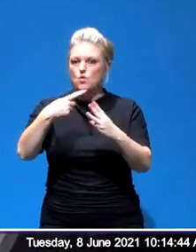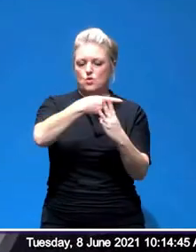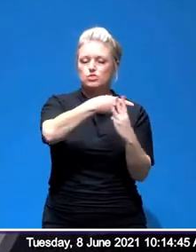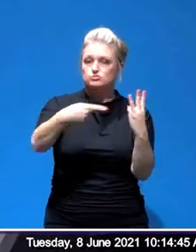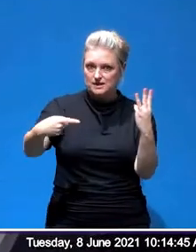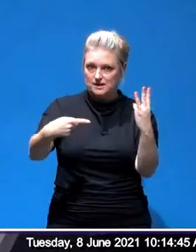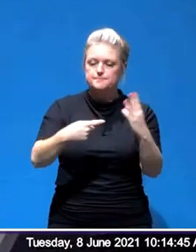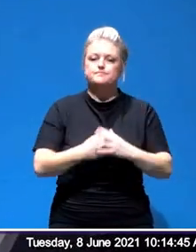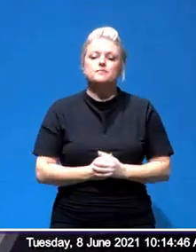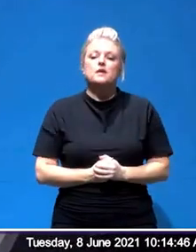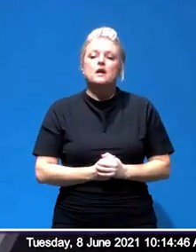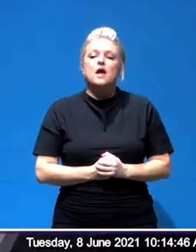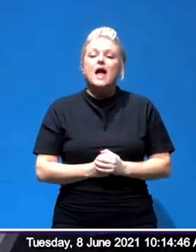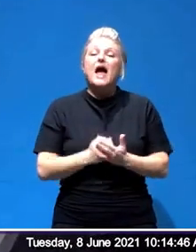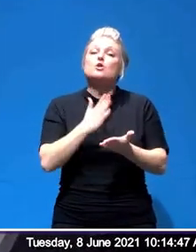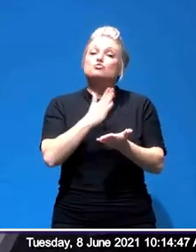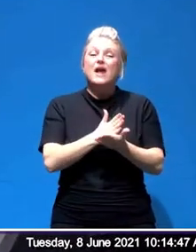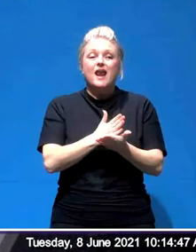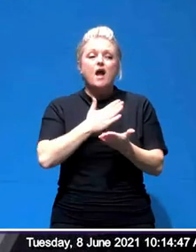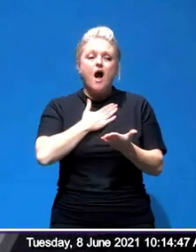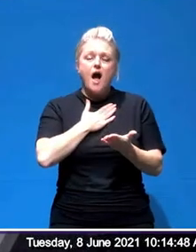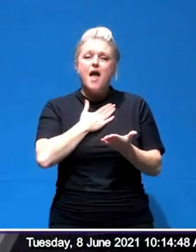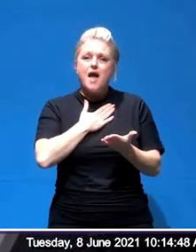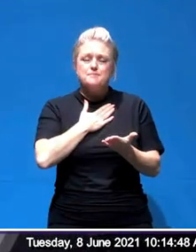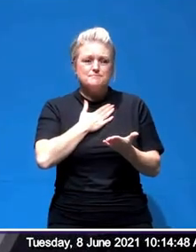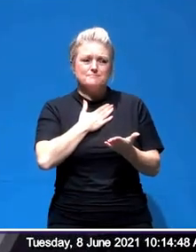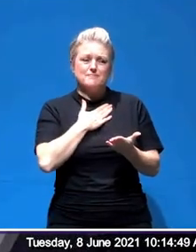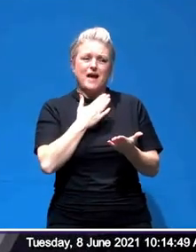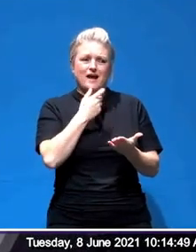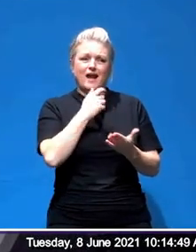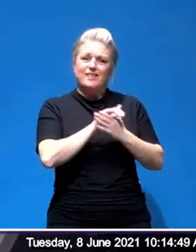I am so thankful to those other parents for having the courage to do what I could not.